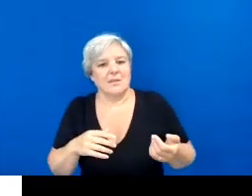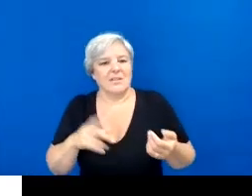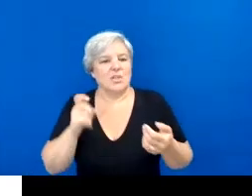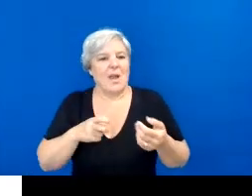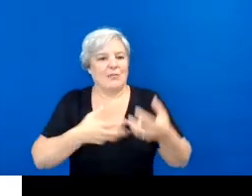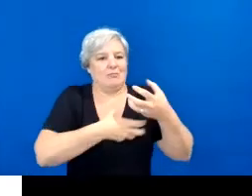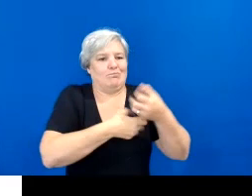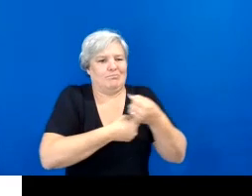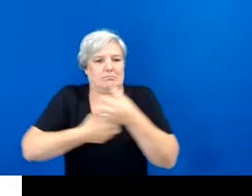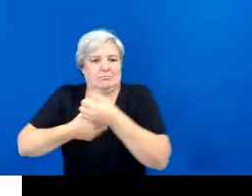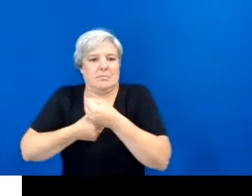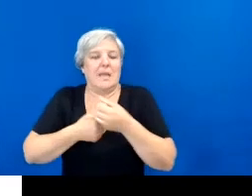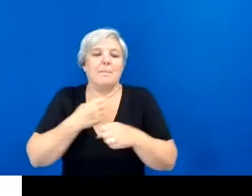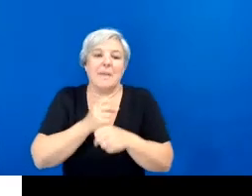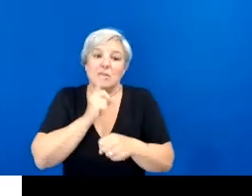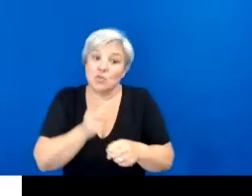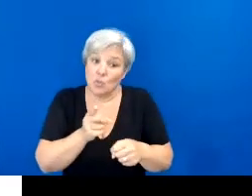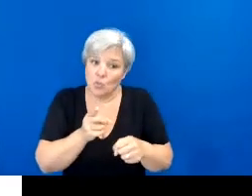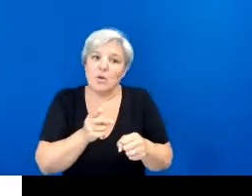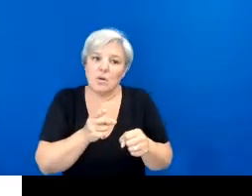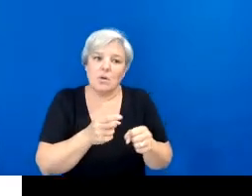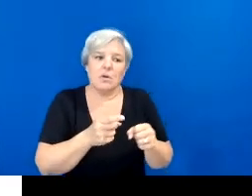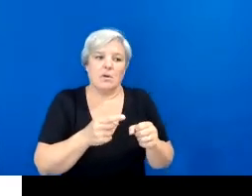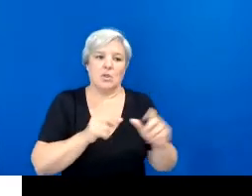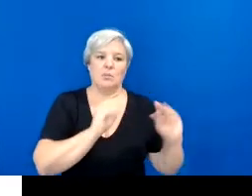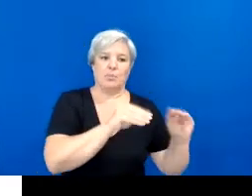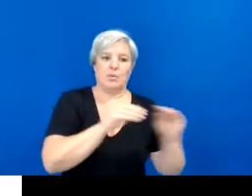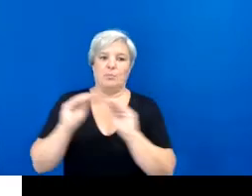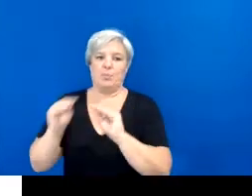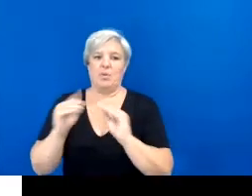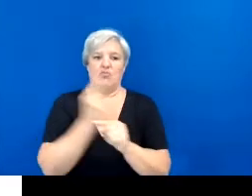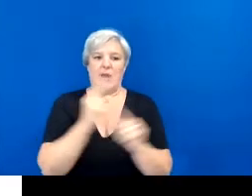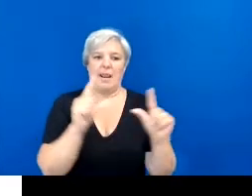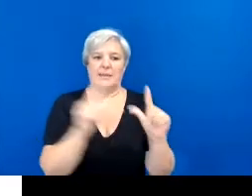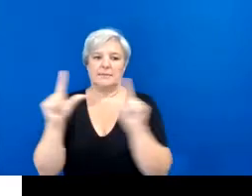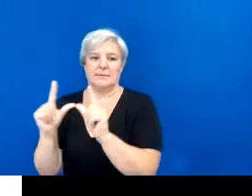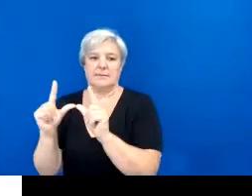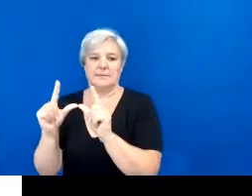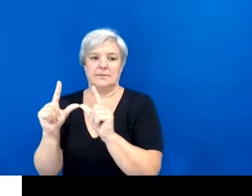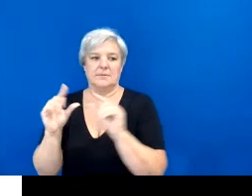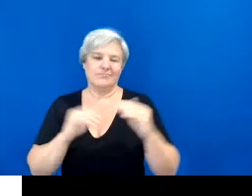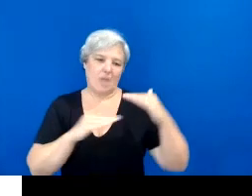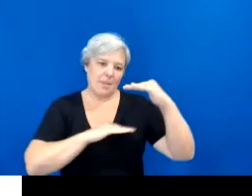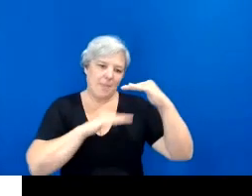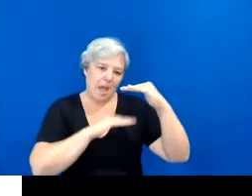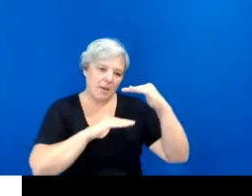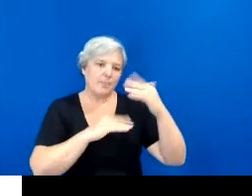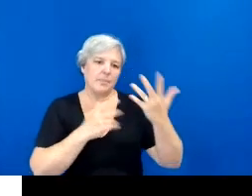and make sure that you indicate the correct license in the correct pieces. So like at the bottom of the place where ends.